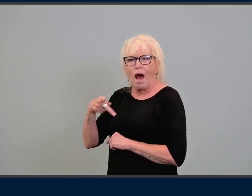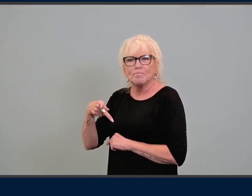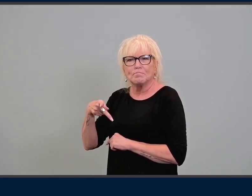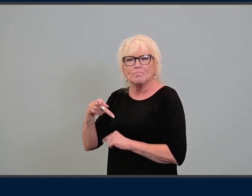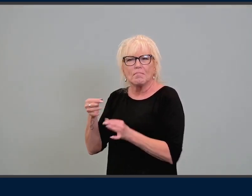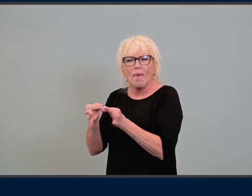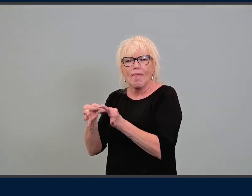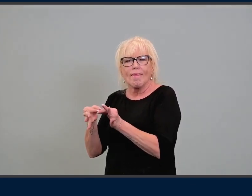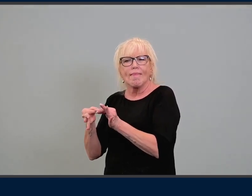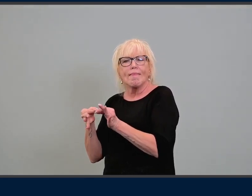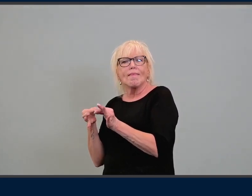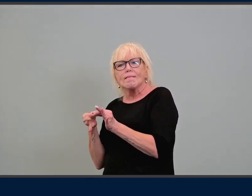What this means is, if you notice,